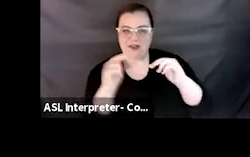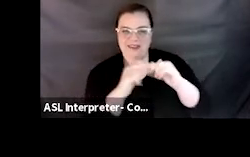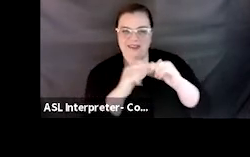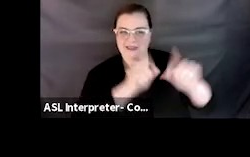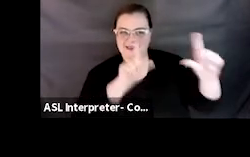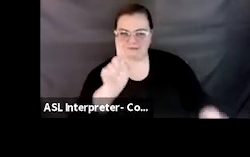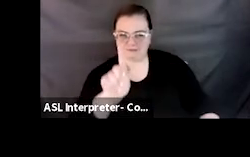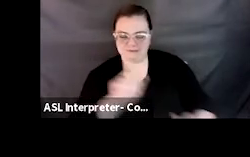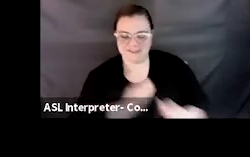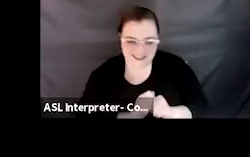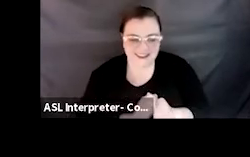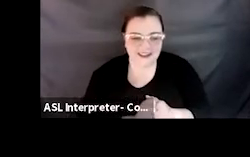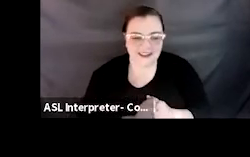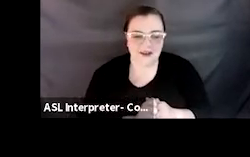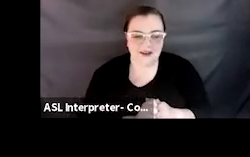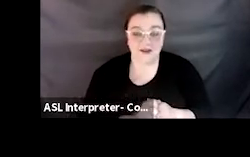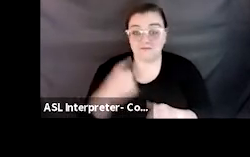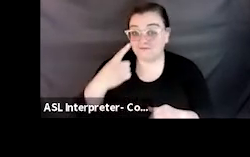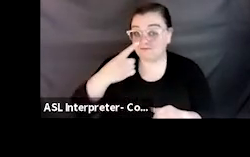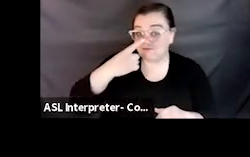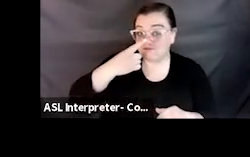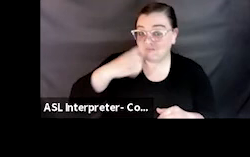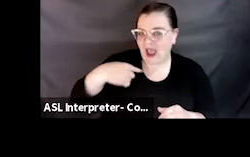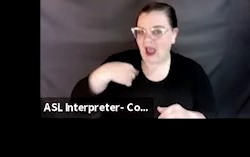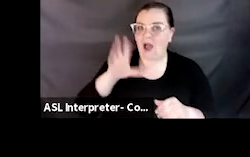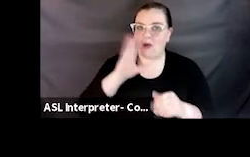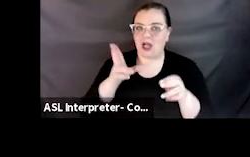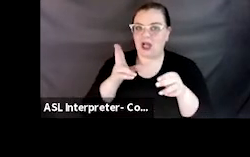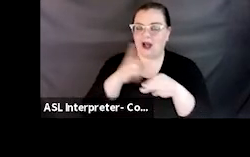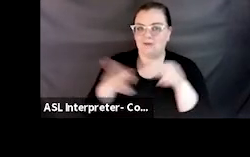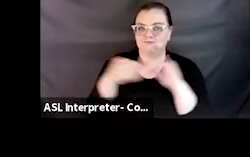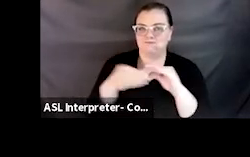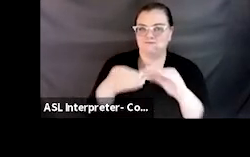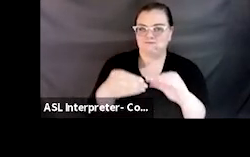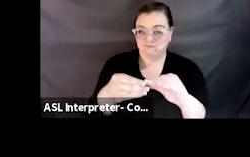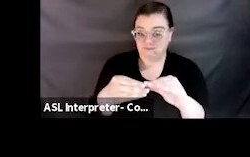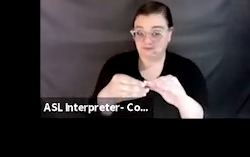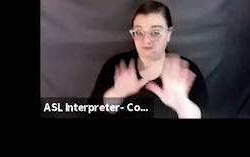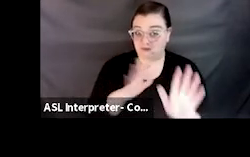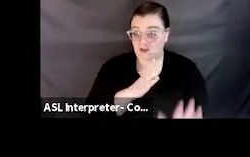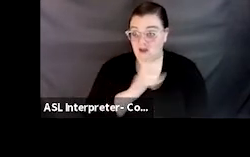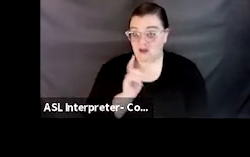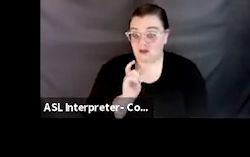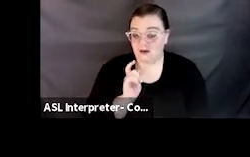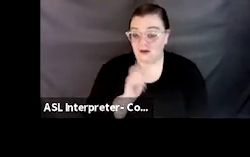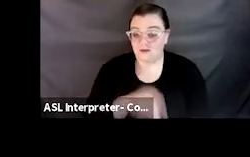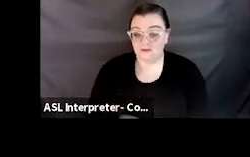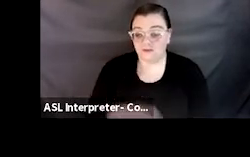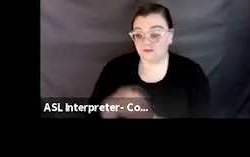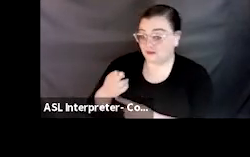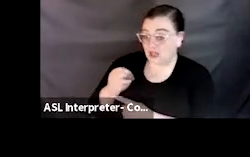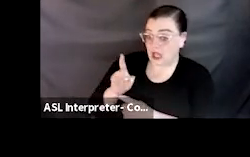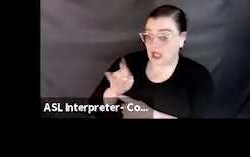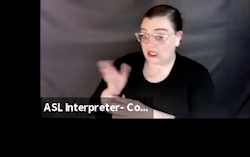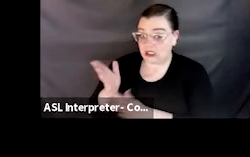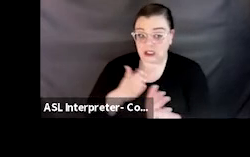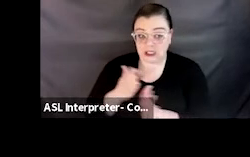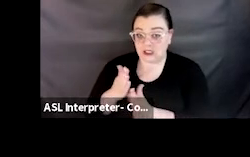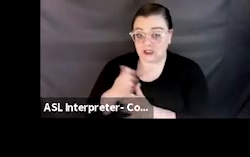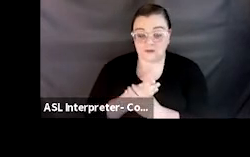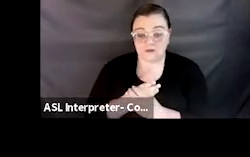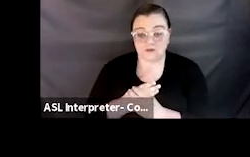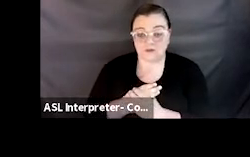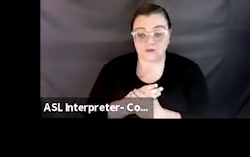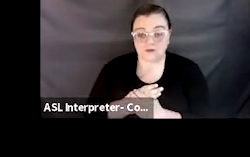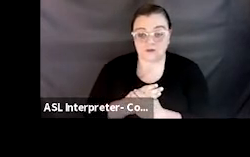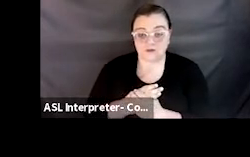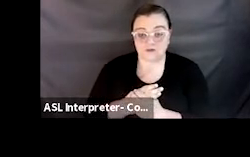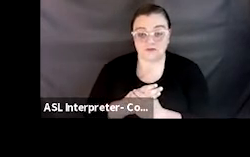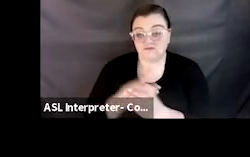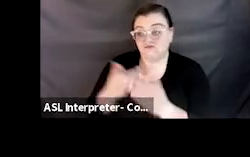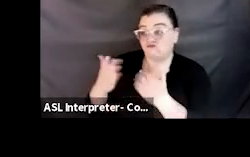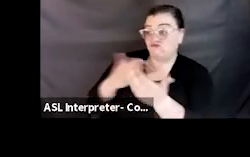Mark Benthien (ECA/SCEC): we're not there yet Alan, we need to do a few more slides so if if you don't mind I can do these really quickly if you have a different plan alyssa it you're ready to.